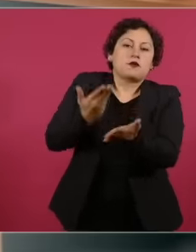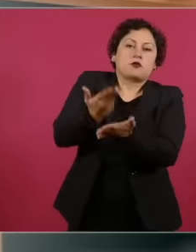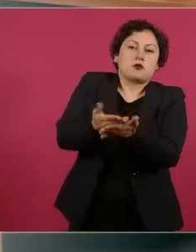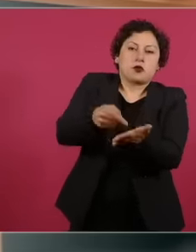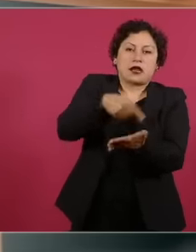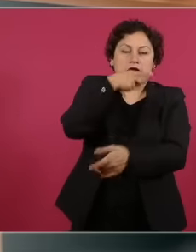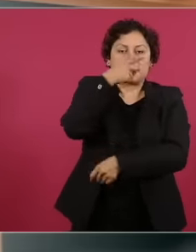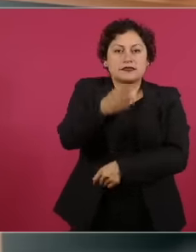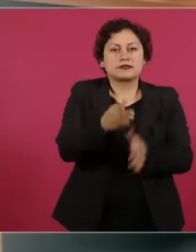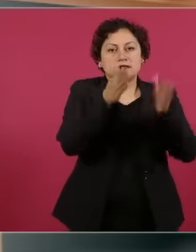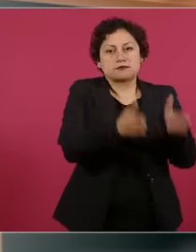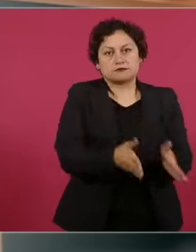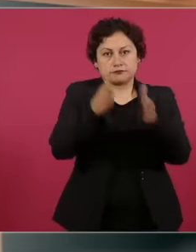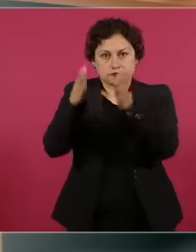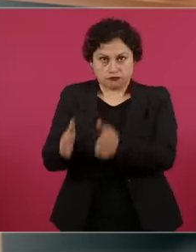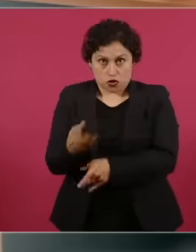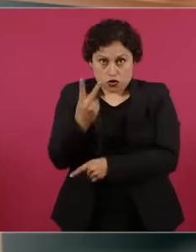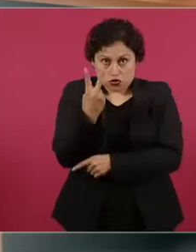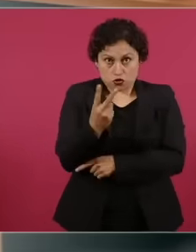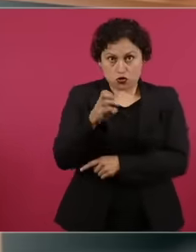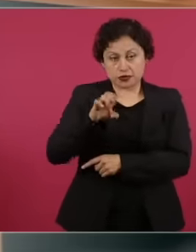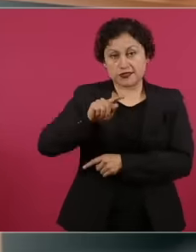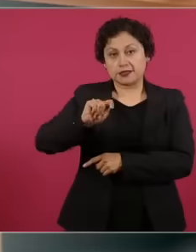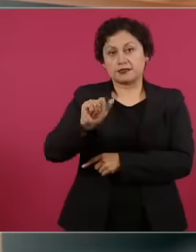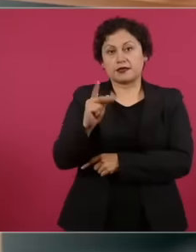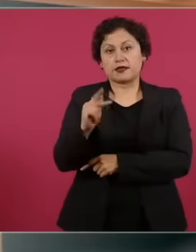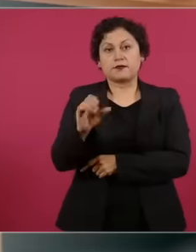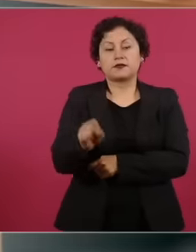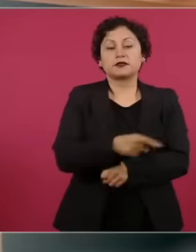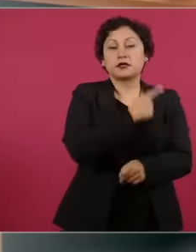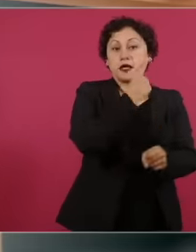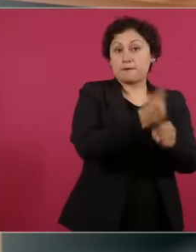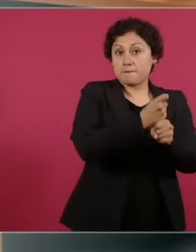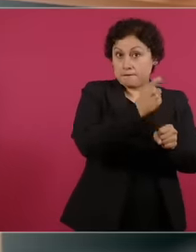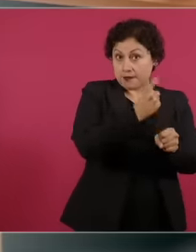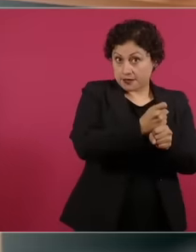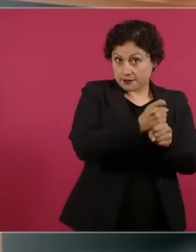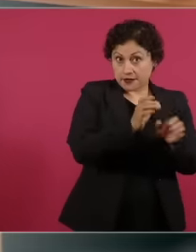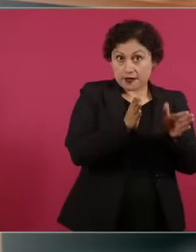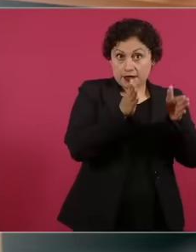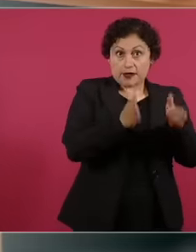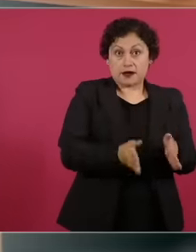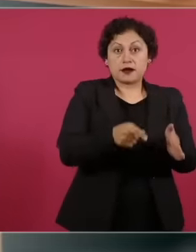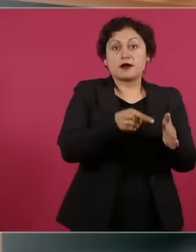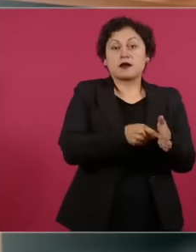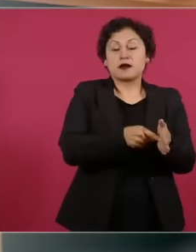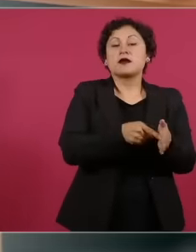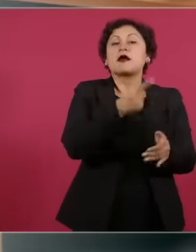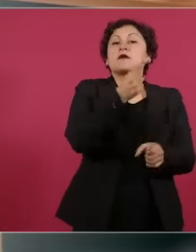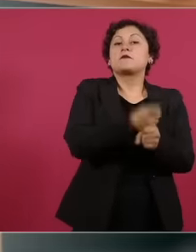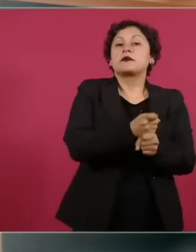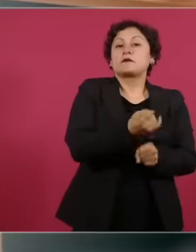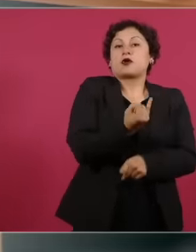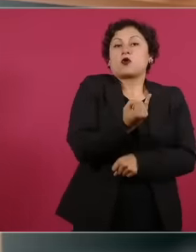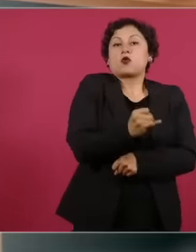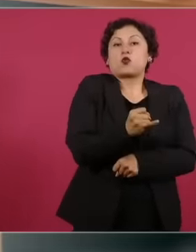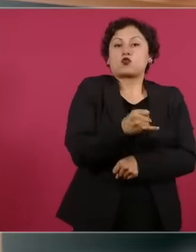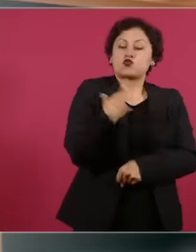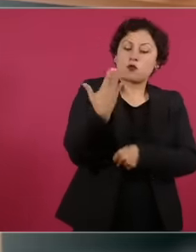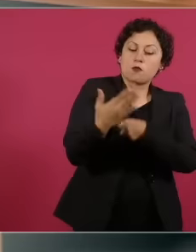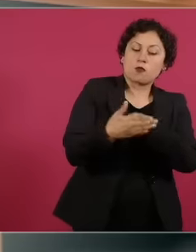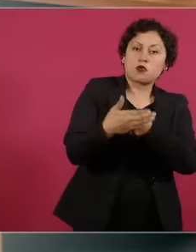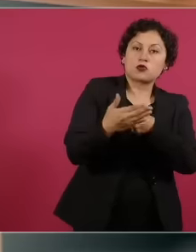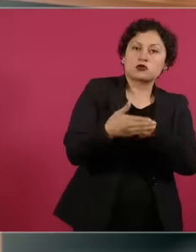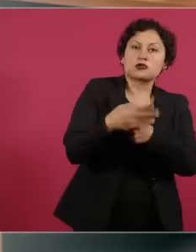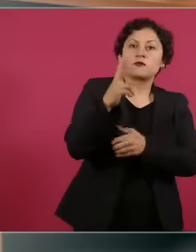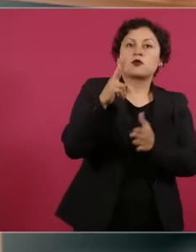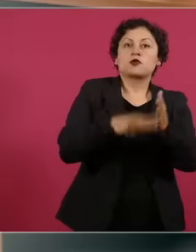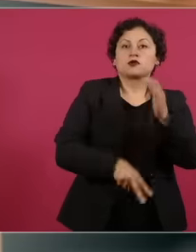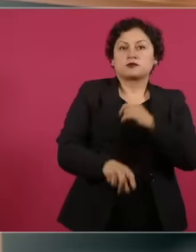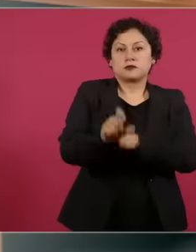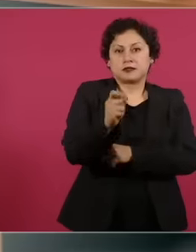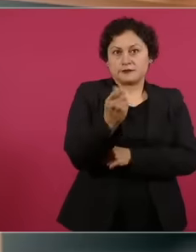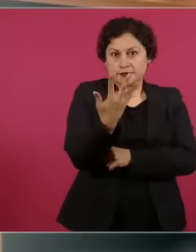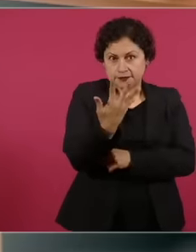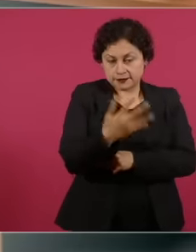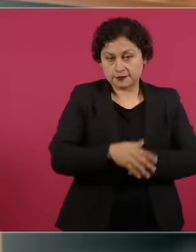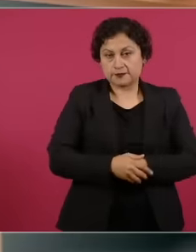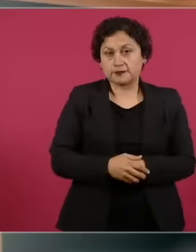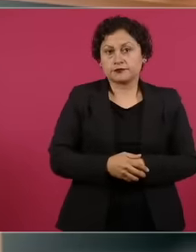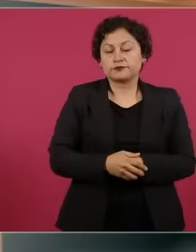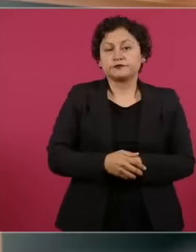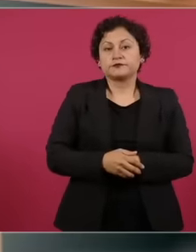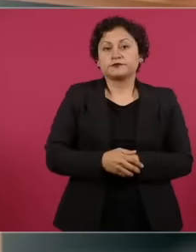stage, the first election will be on June 1st of next year, June 1st, 2025 and what